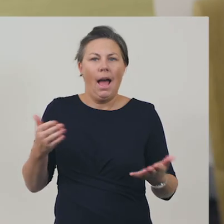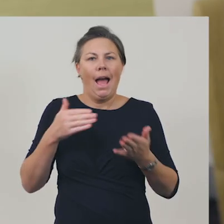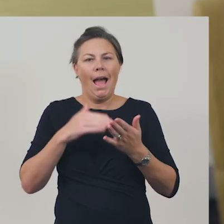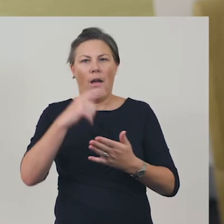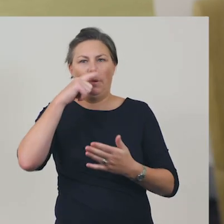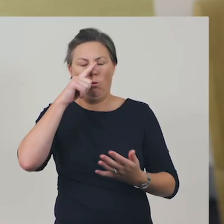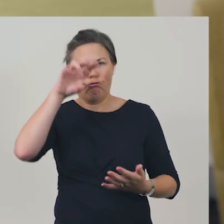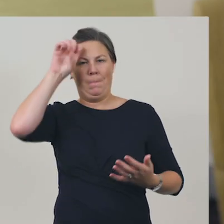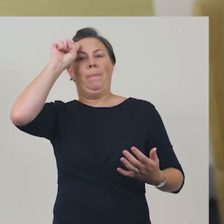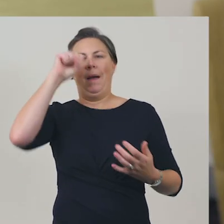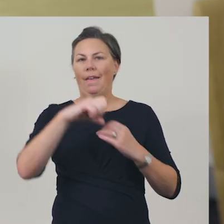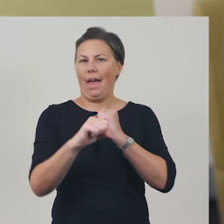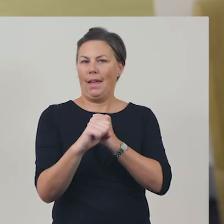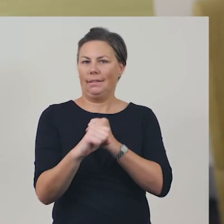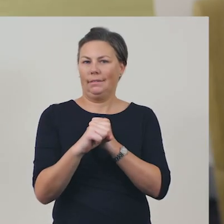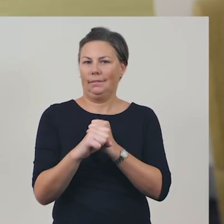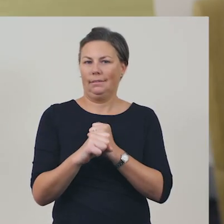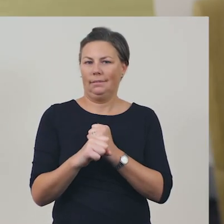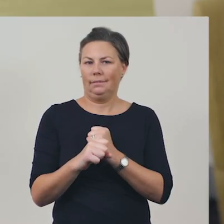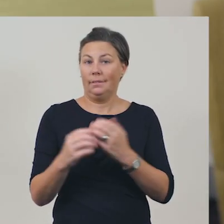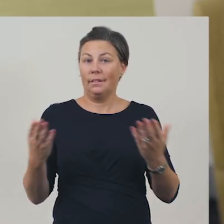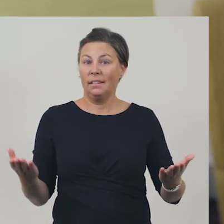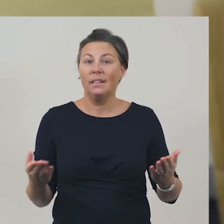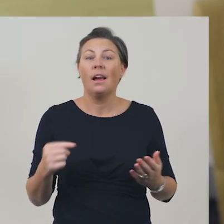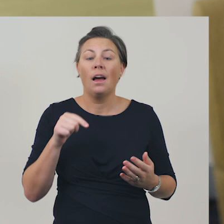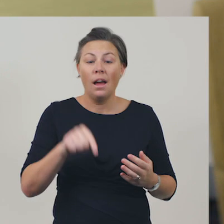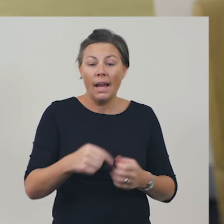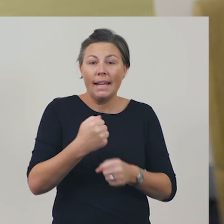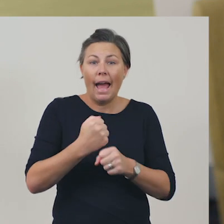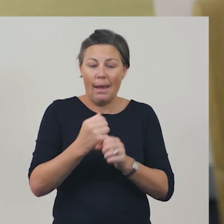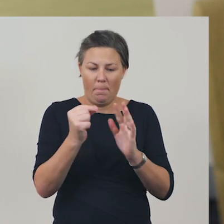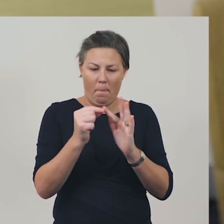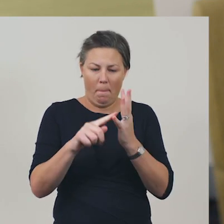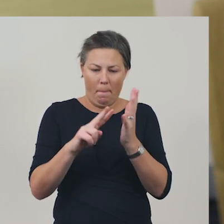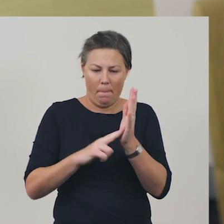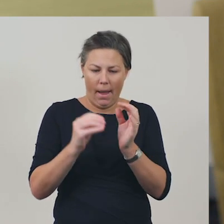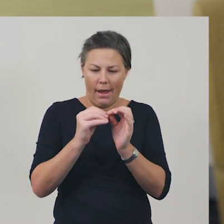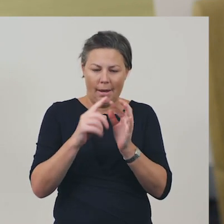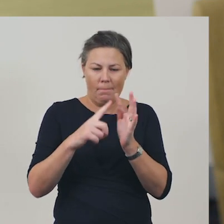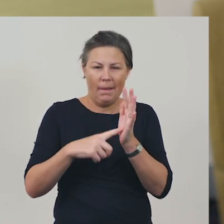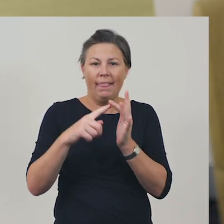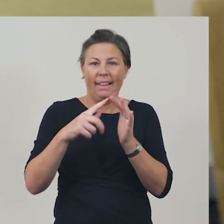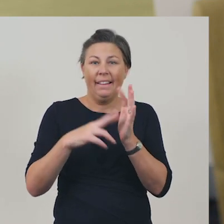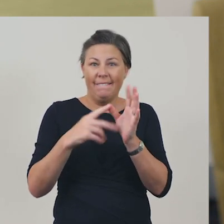Did you notice how 'Punbelievable' is a nonsense word already? I hope it makes children want to buy it.